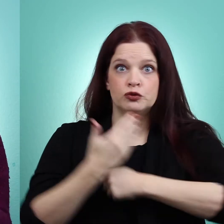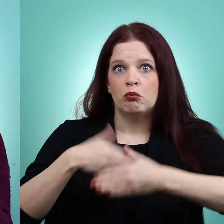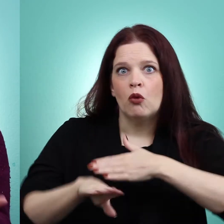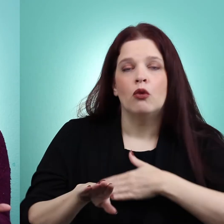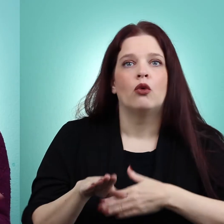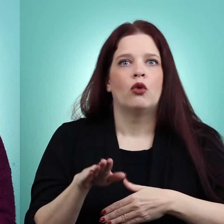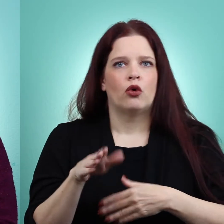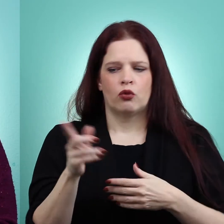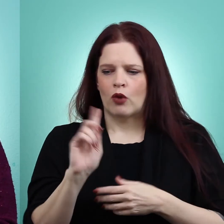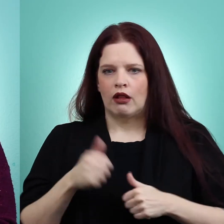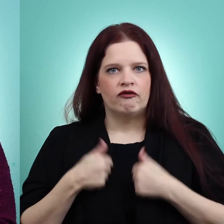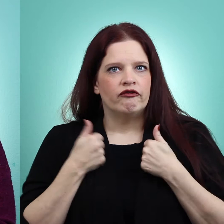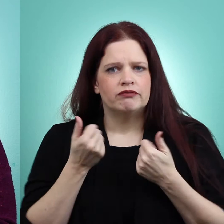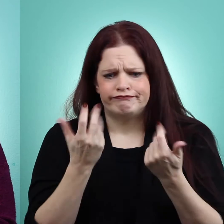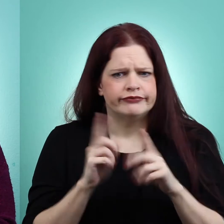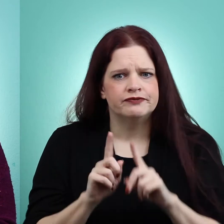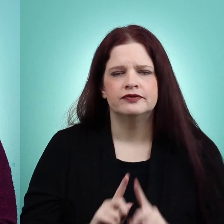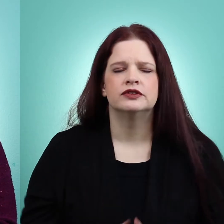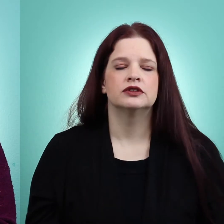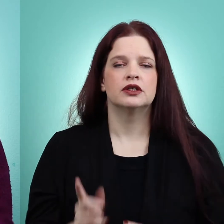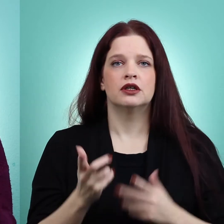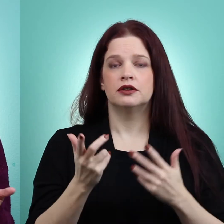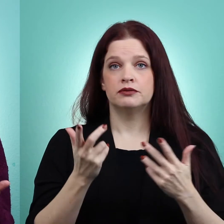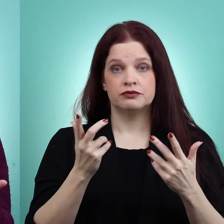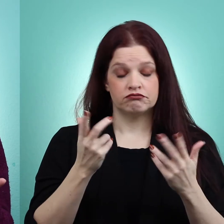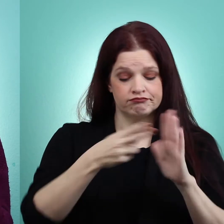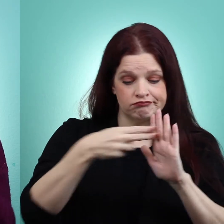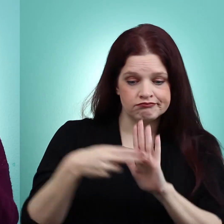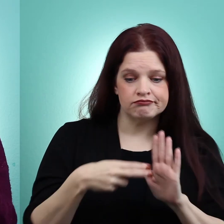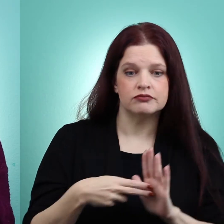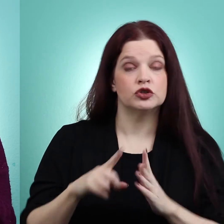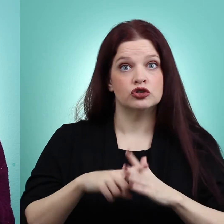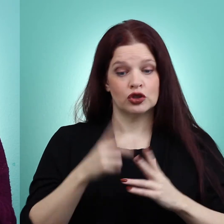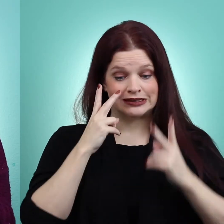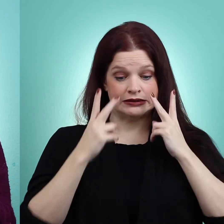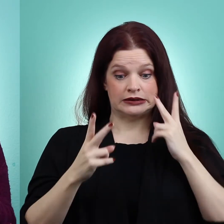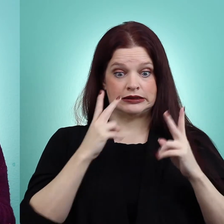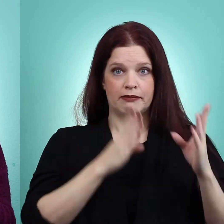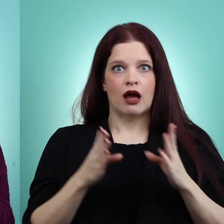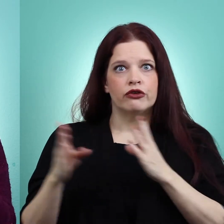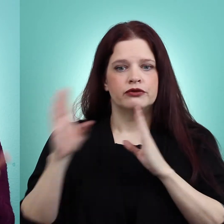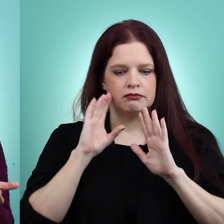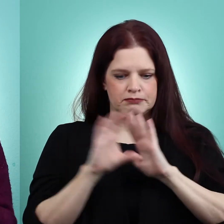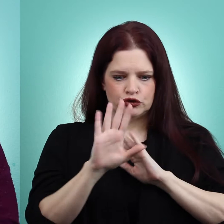location. So through all of these different identifiers, you can start to see patterns in within your family.